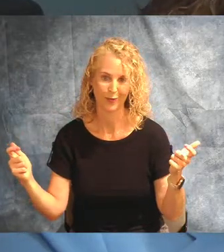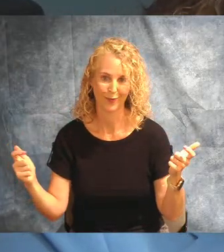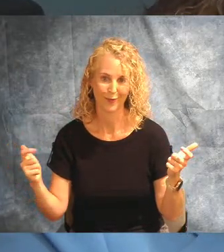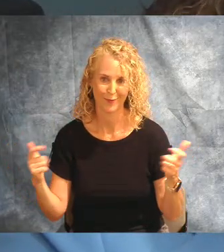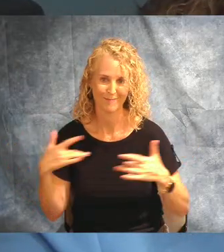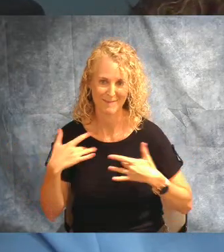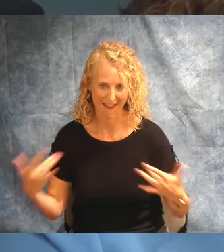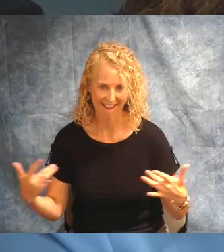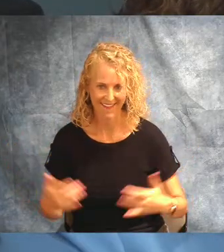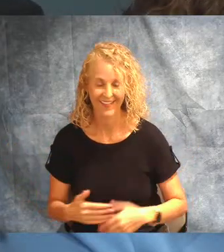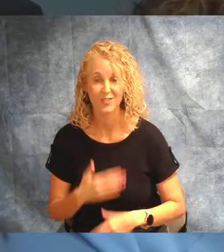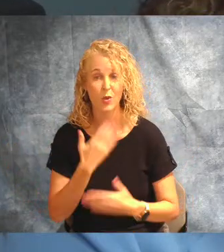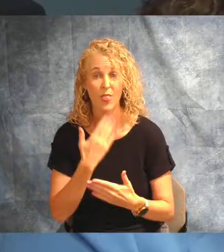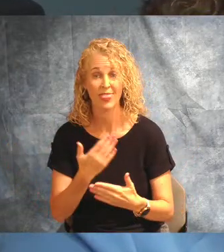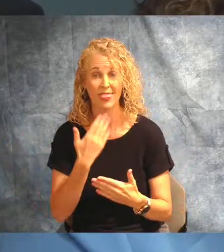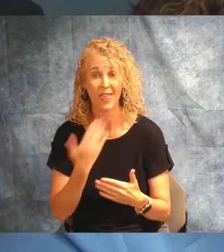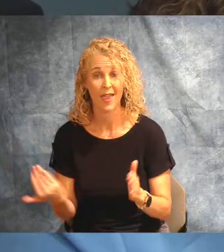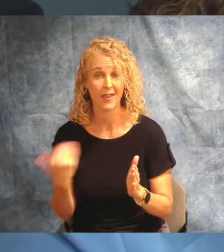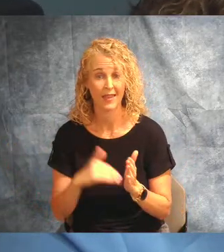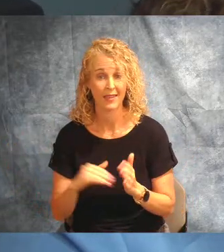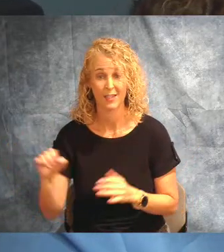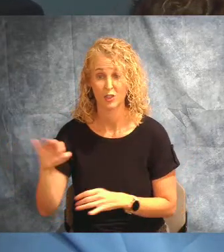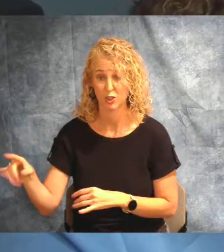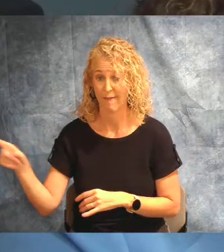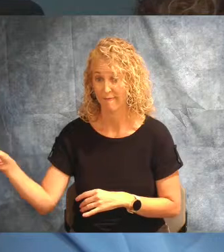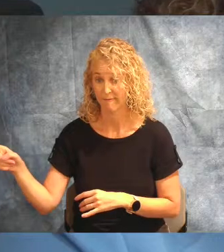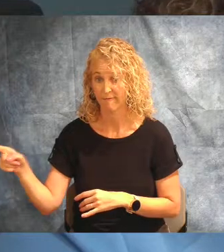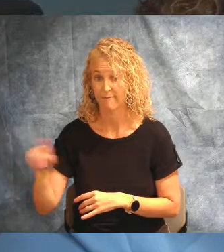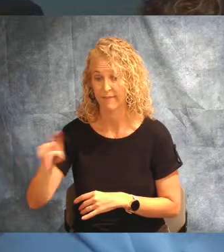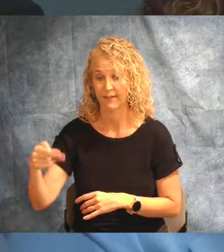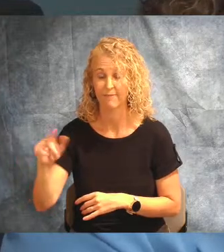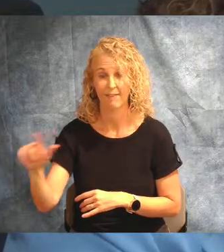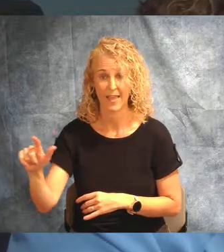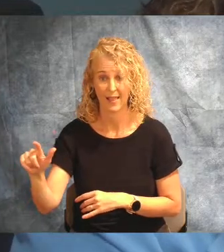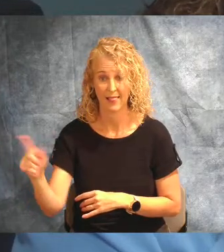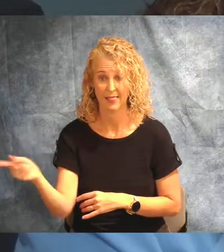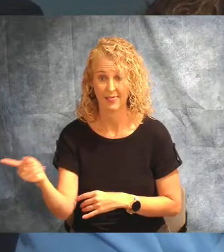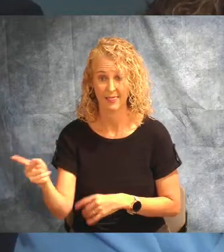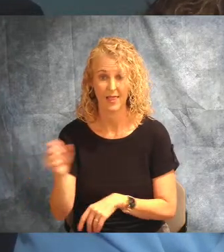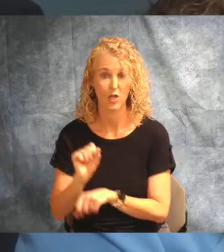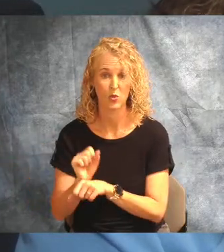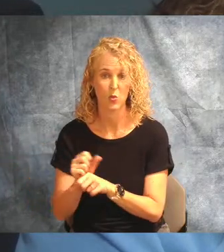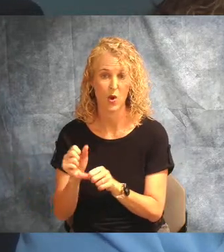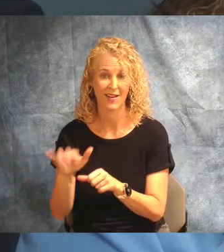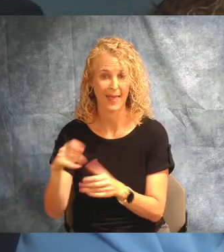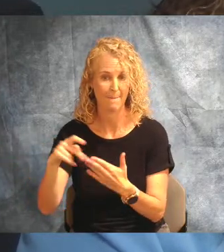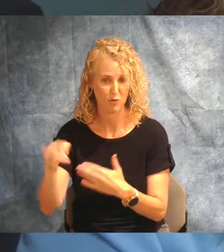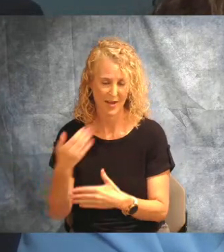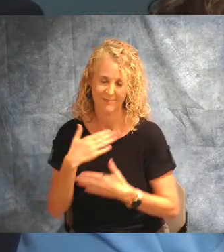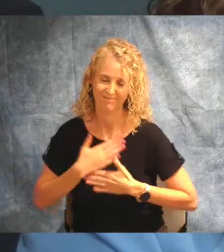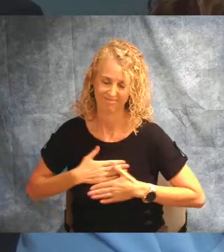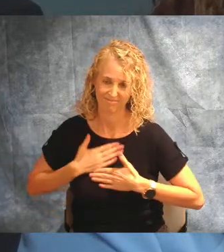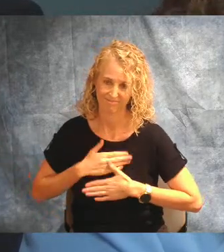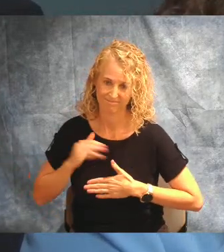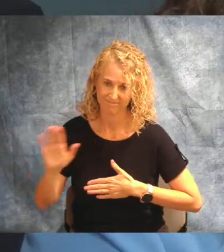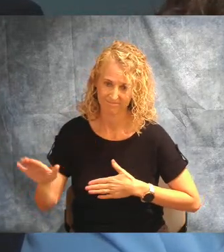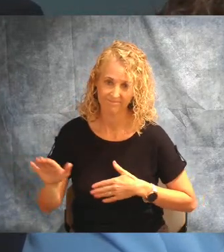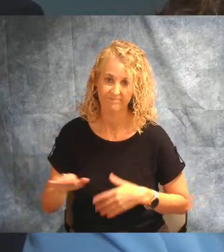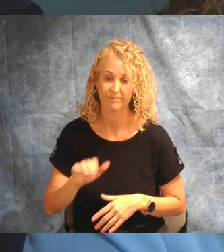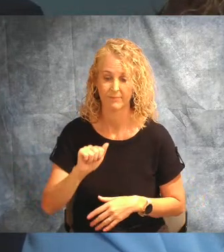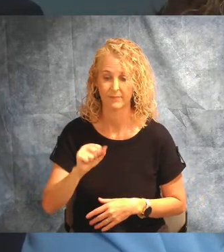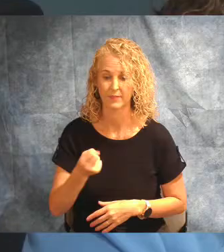to thank Jeff Aluotto and Phil Beck for working on that. Appreciate it. I want to thank Ashley Morris